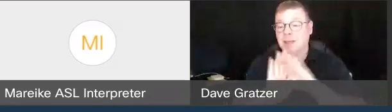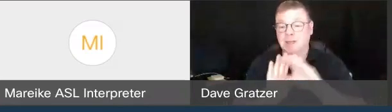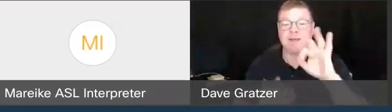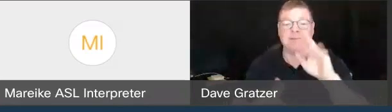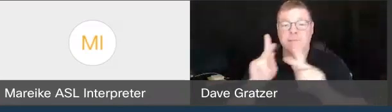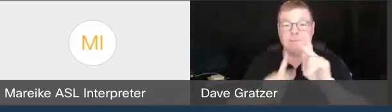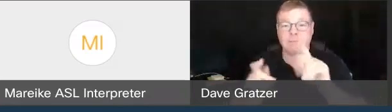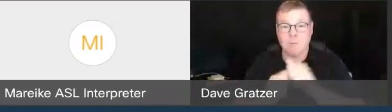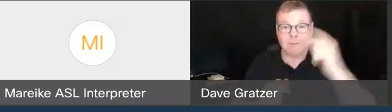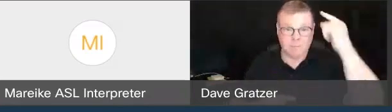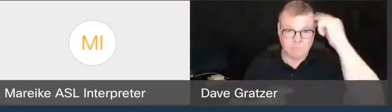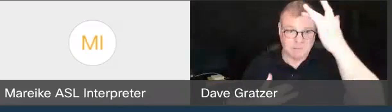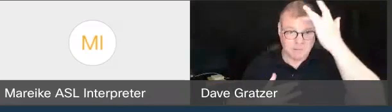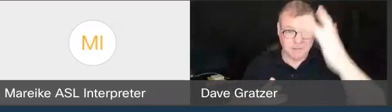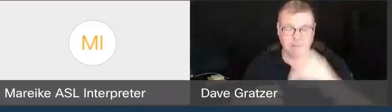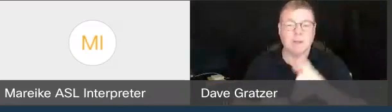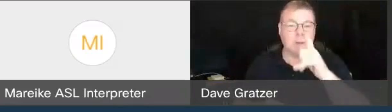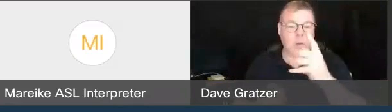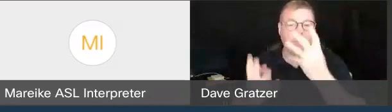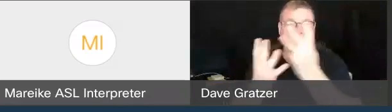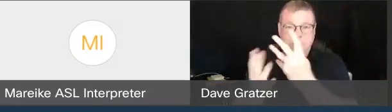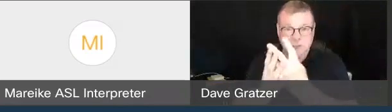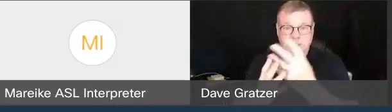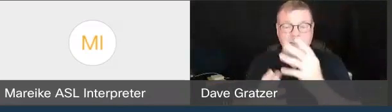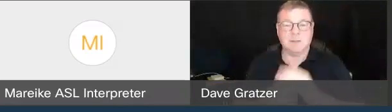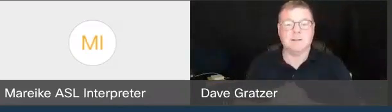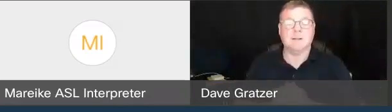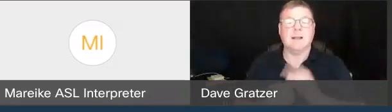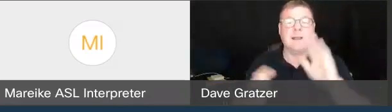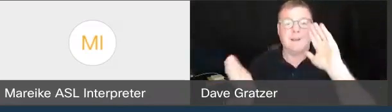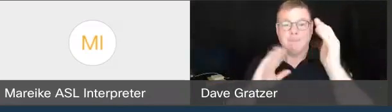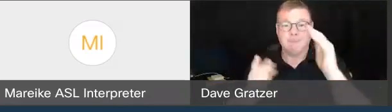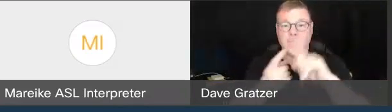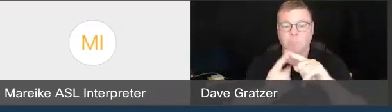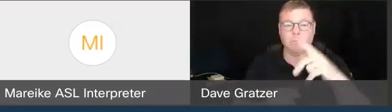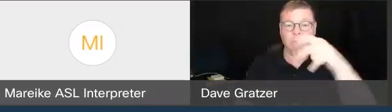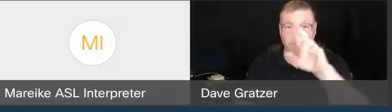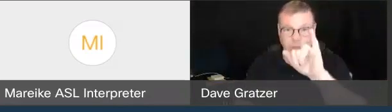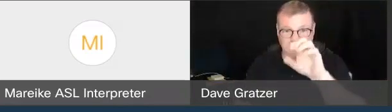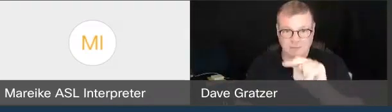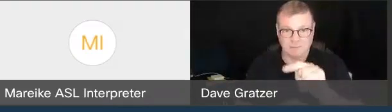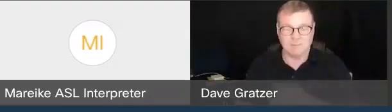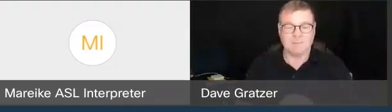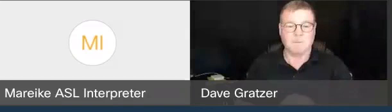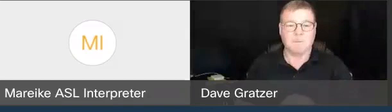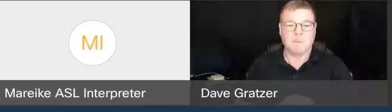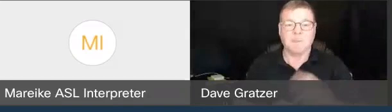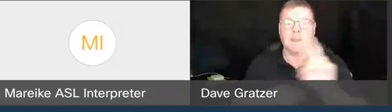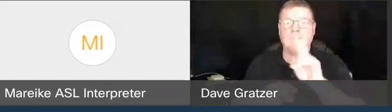mental illnesses who are incarcerated in jails versus prisons. He has used large administrative